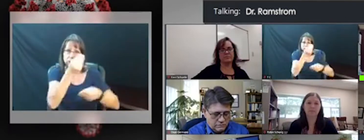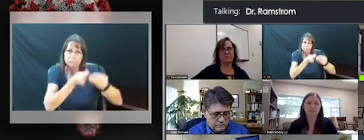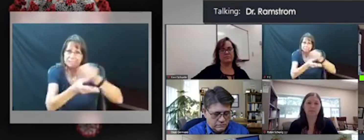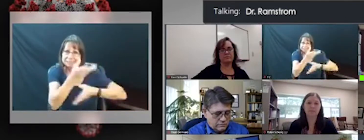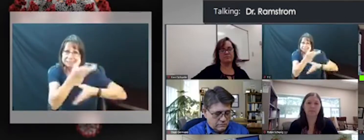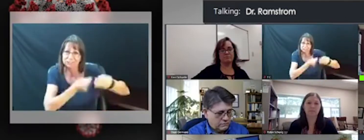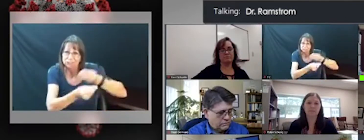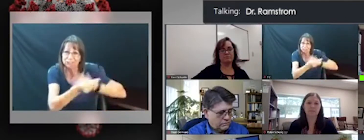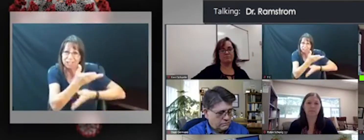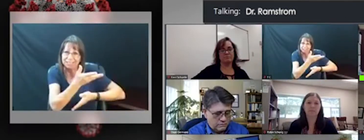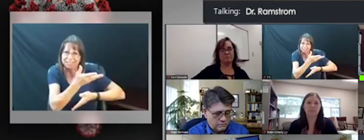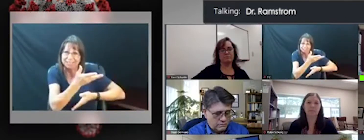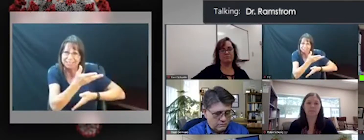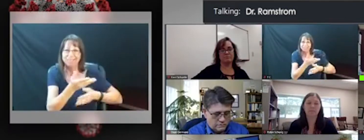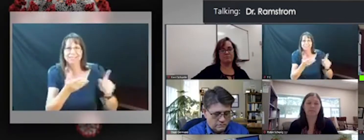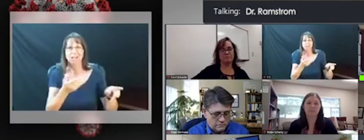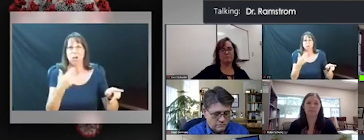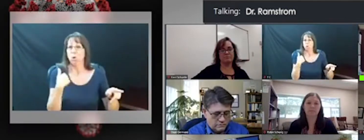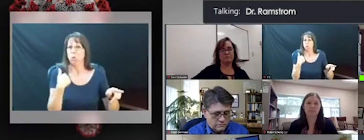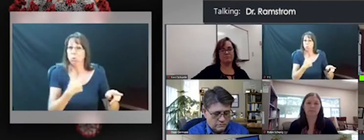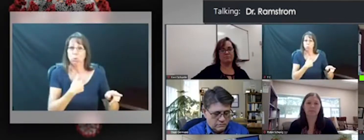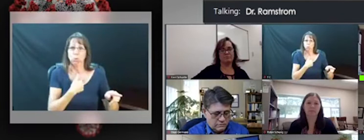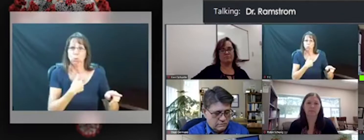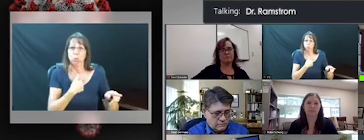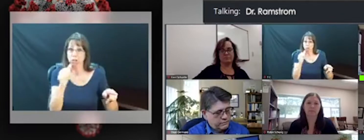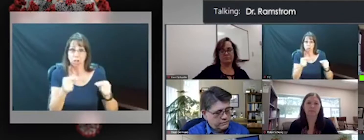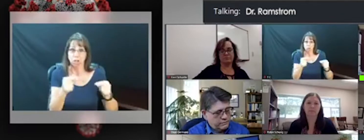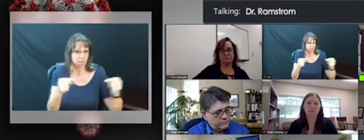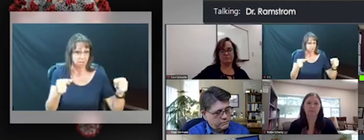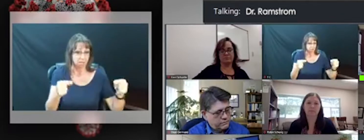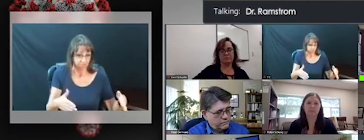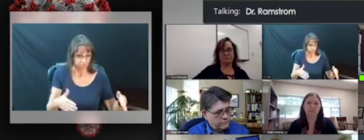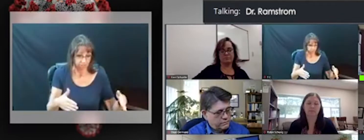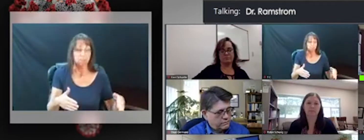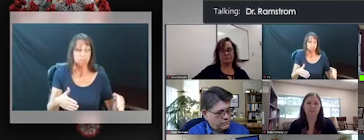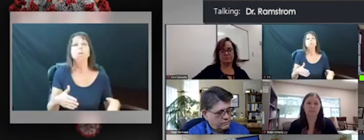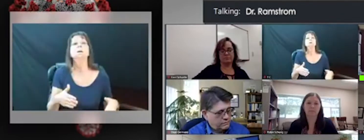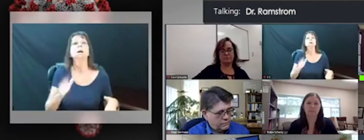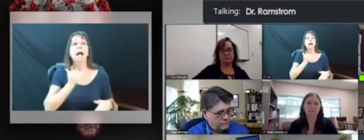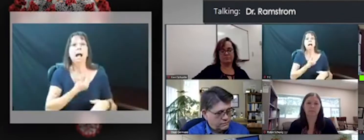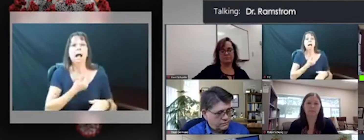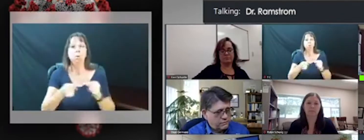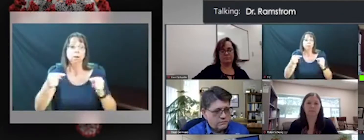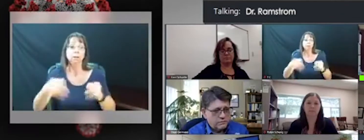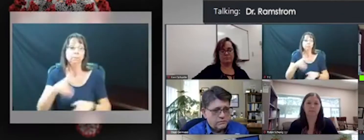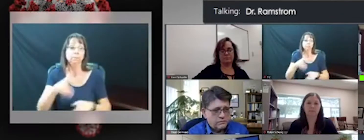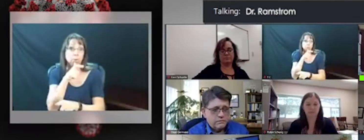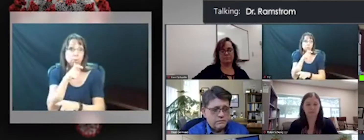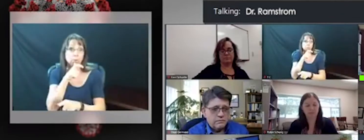virus. It's not each other. I’m hopeful we can move to where we're having more